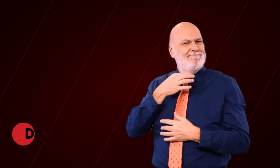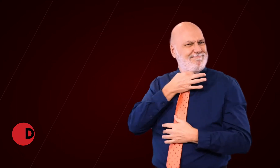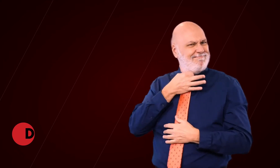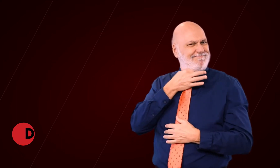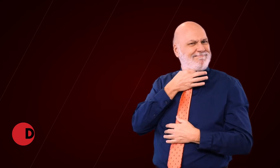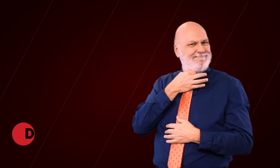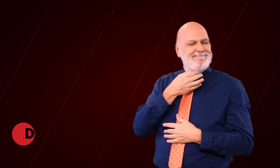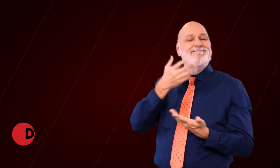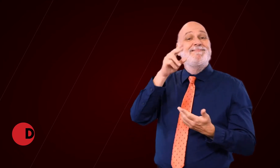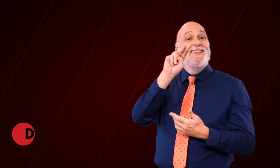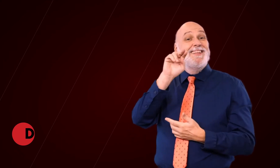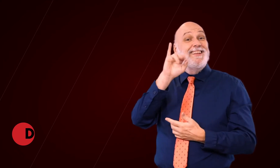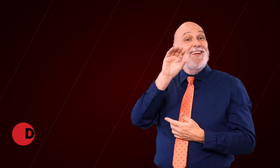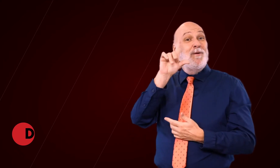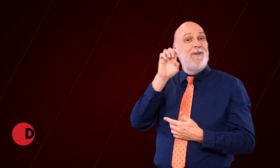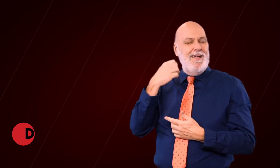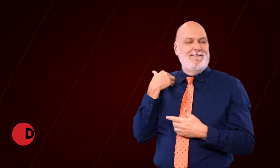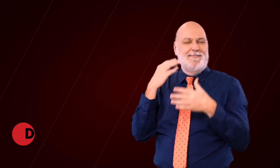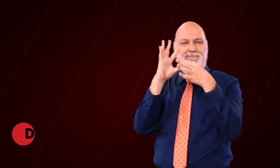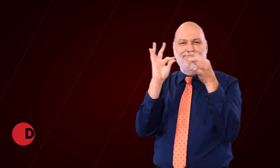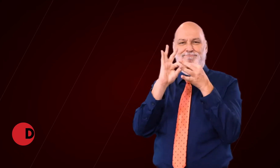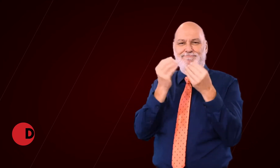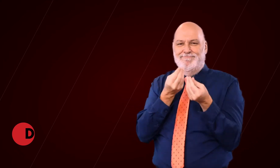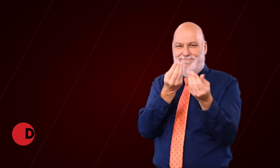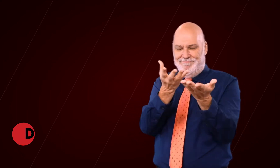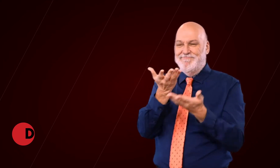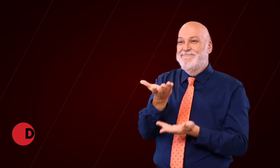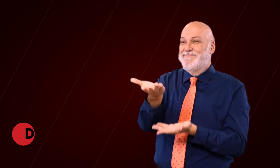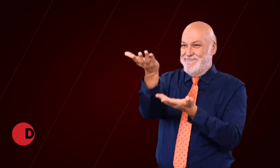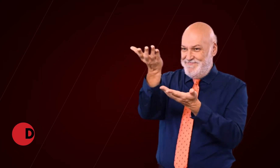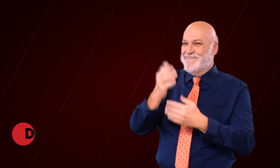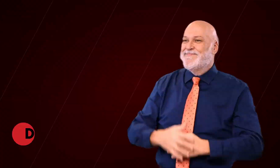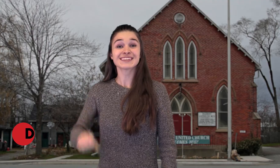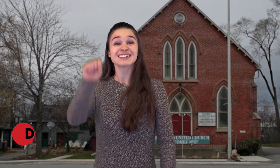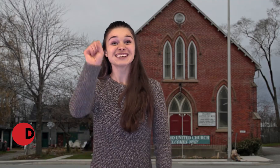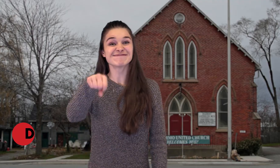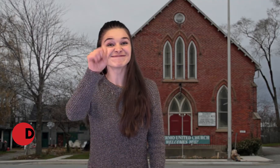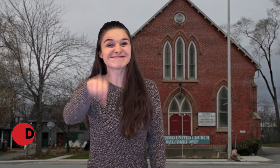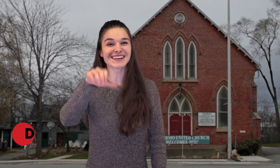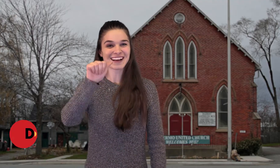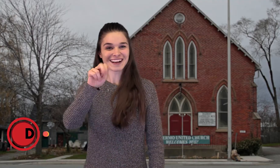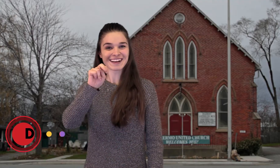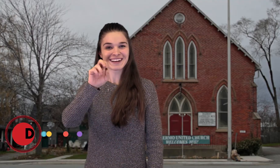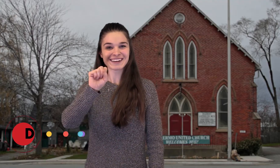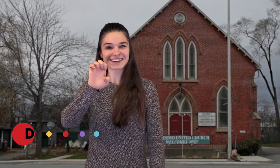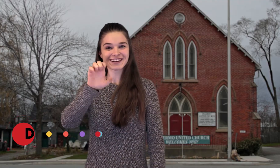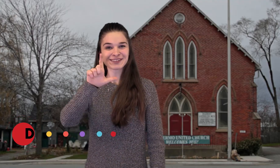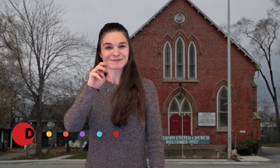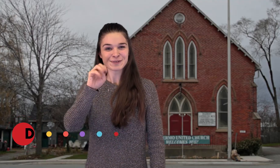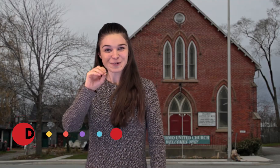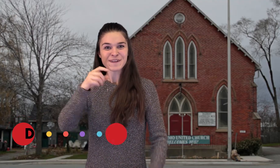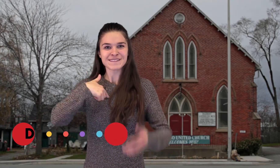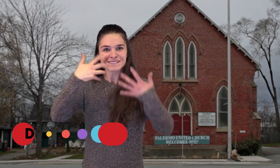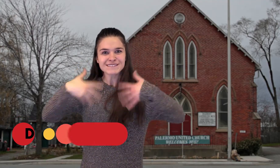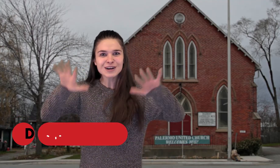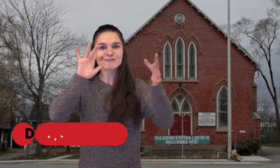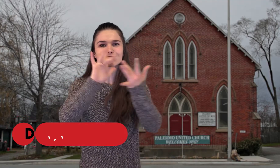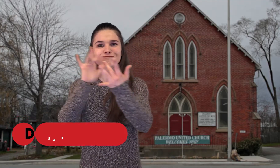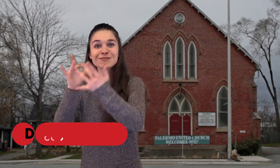Nicole has a report. [Nicole]: Yes, Anselmo.